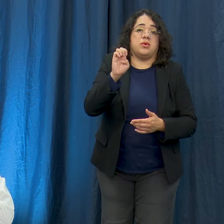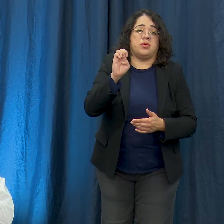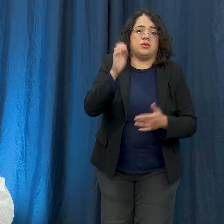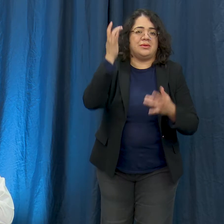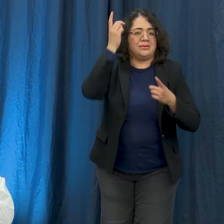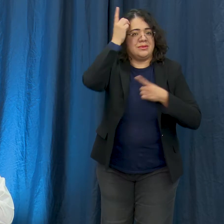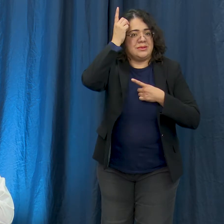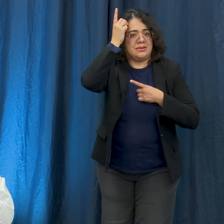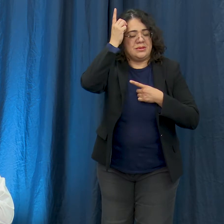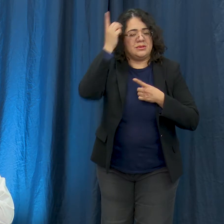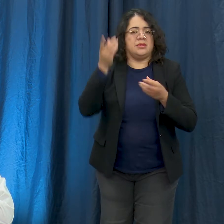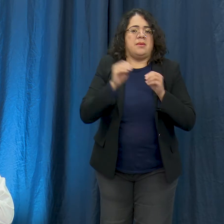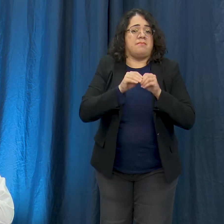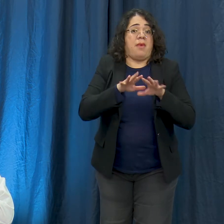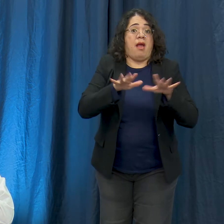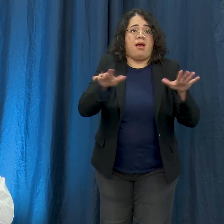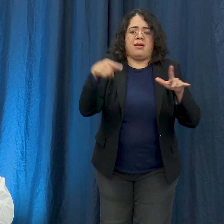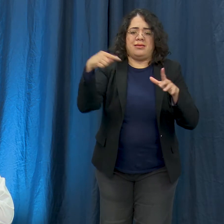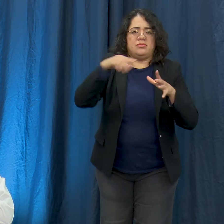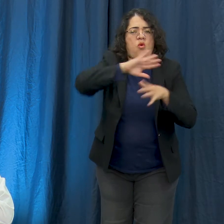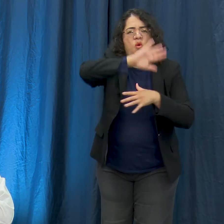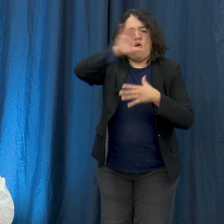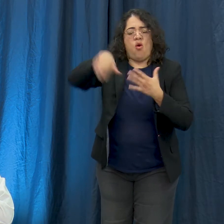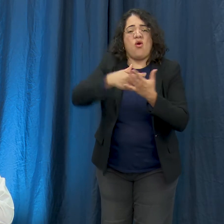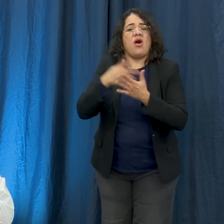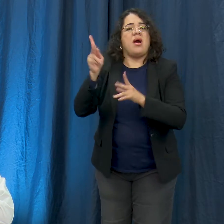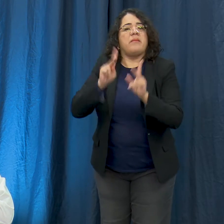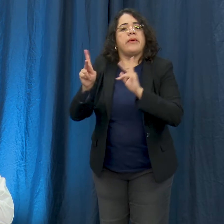busy, they don't necessarily fill out the forms that they need to, some